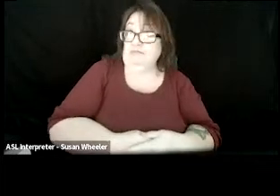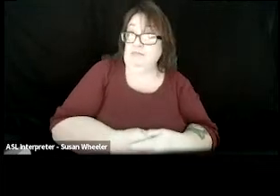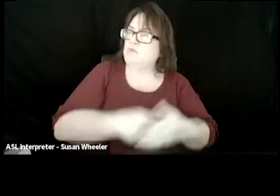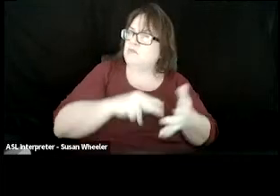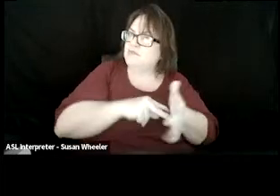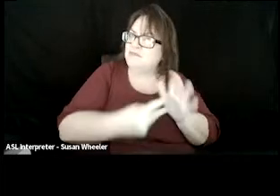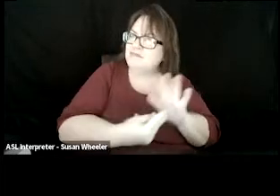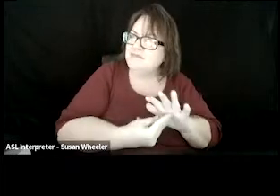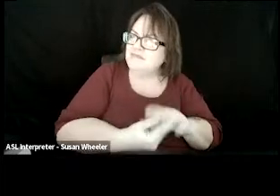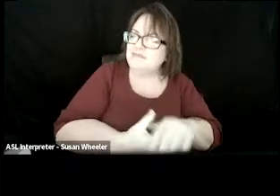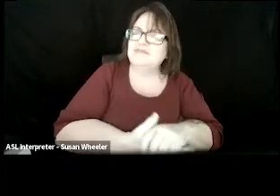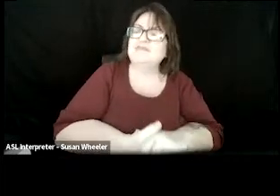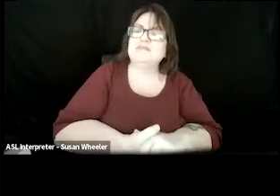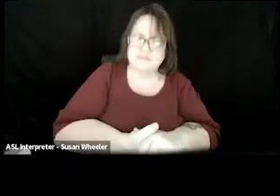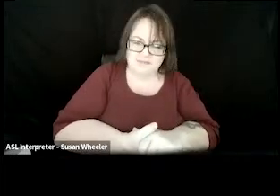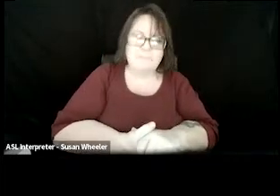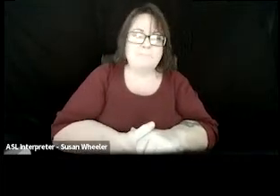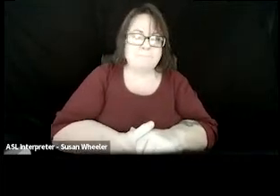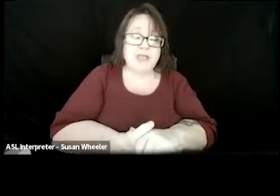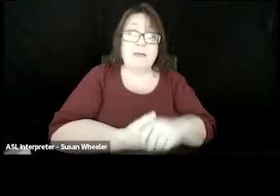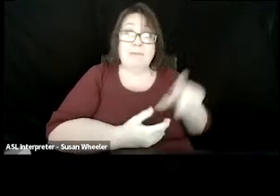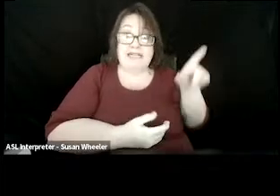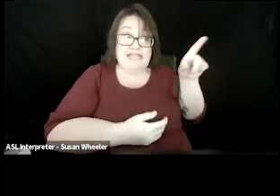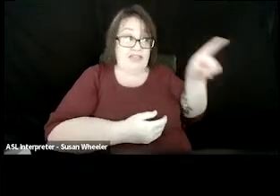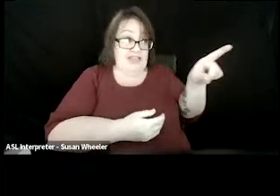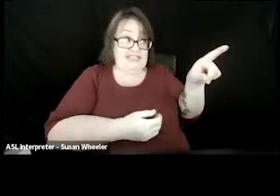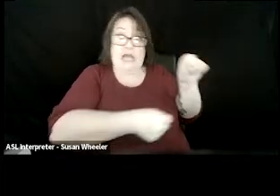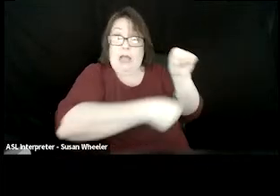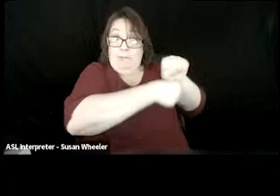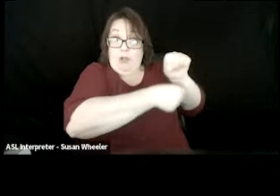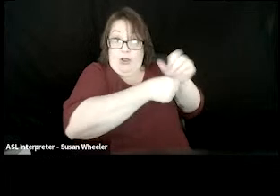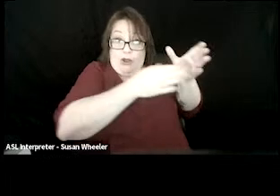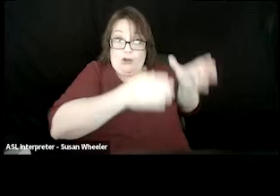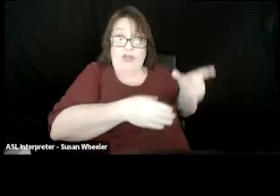That means that the employer essentially has language